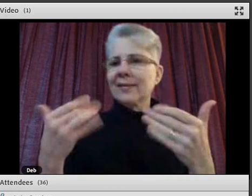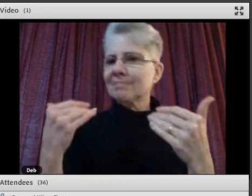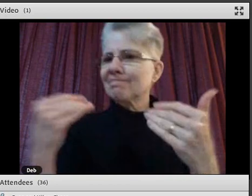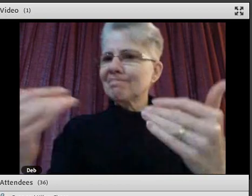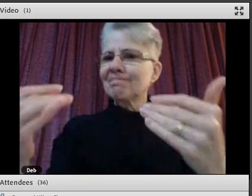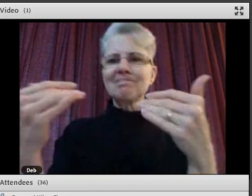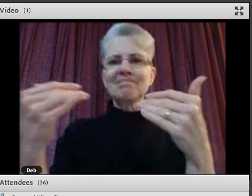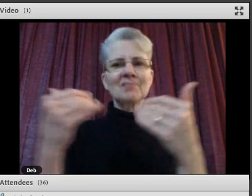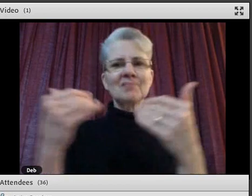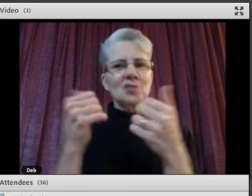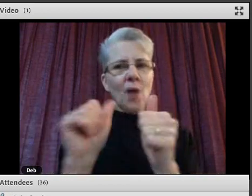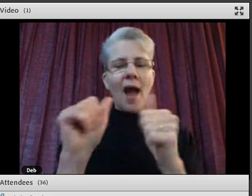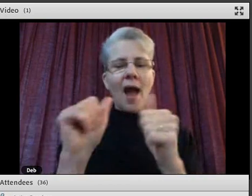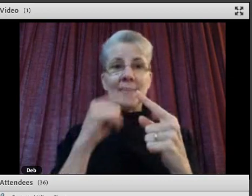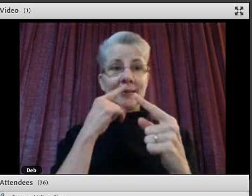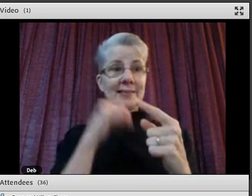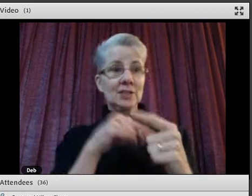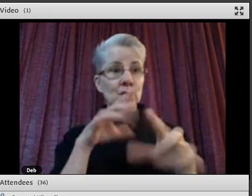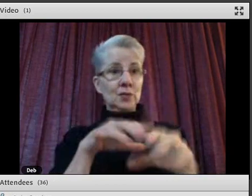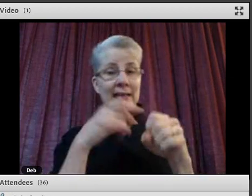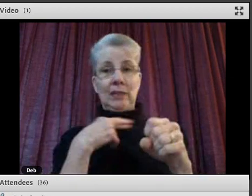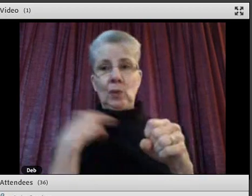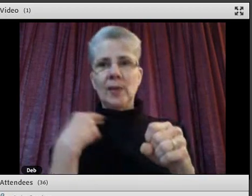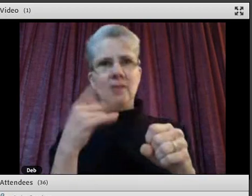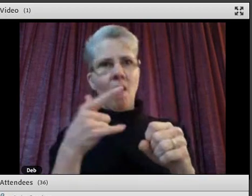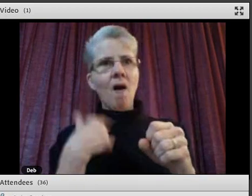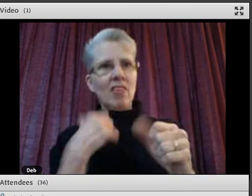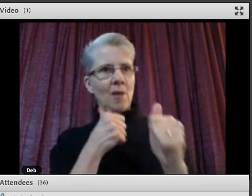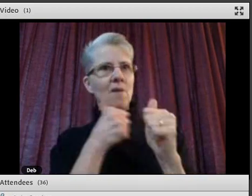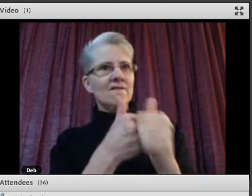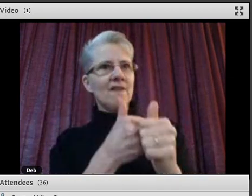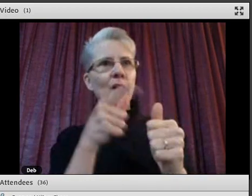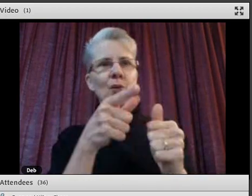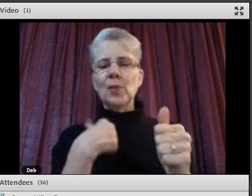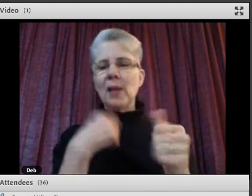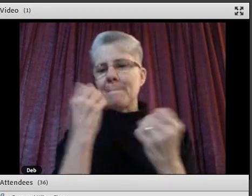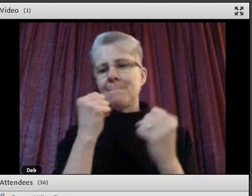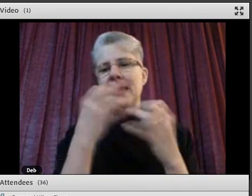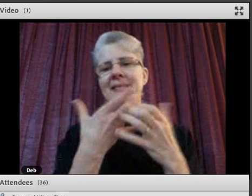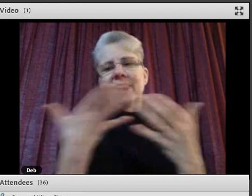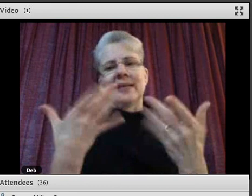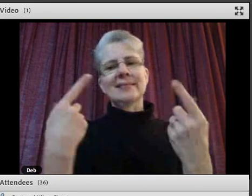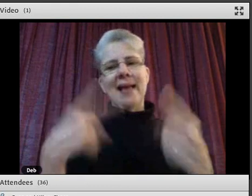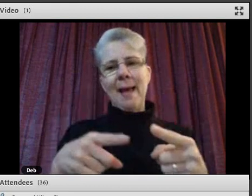Don't be afraid to try it. Just dive in, give it a shot. And when the kids see you taking a risk, they'll follow suit,